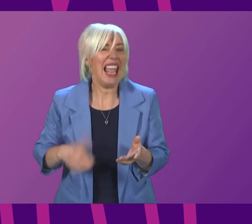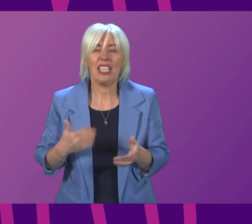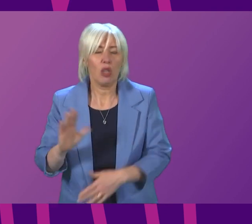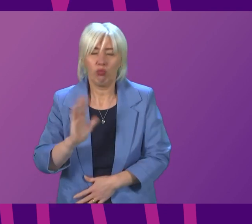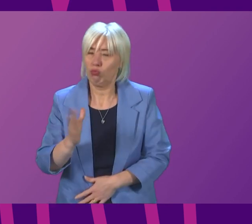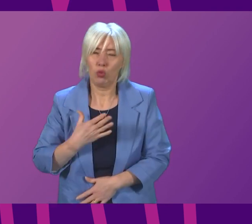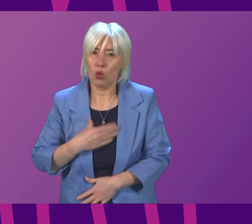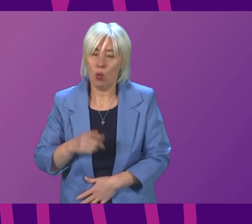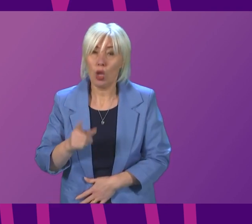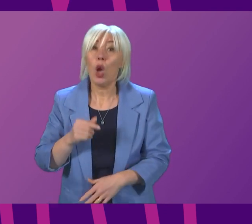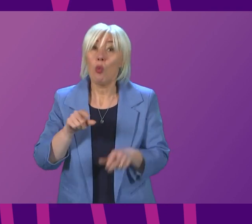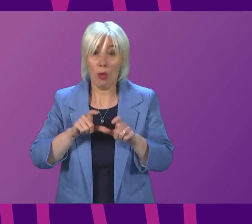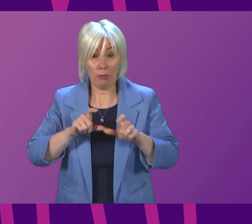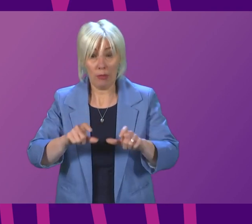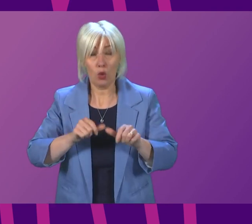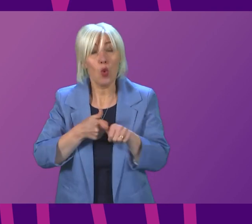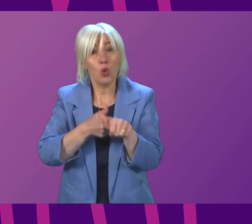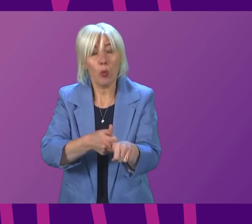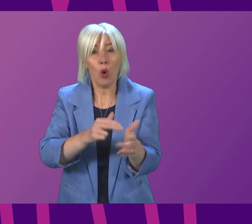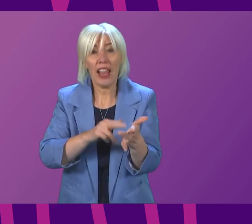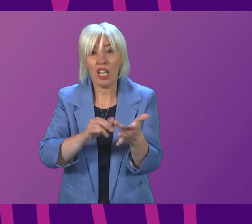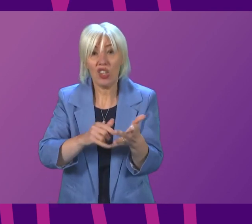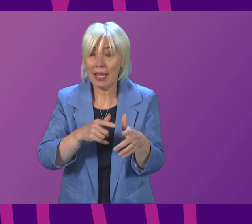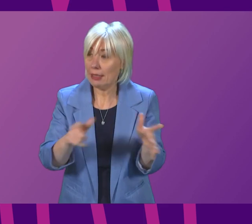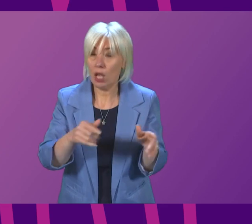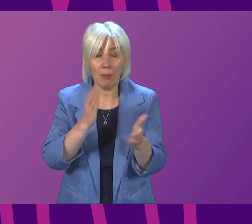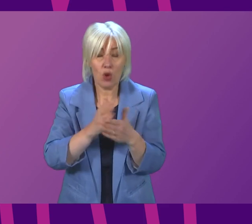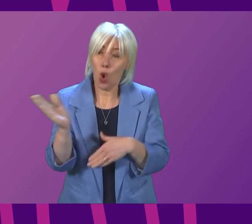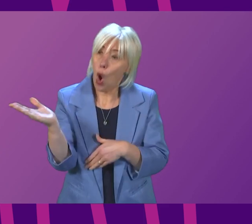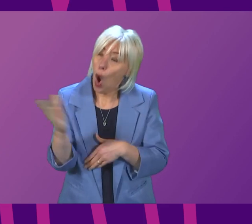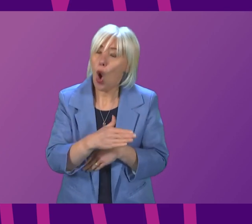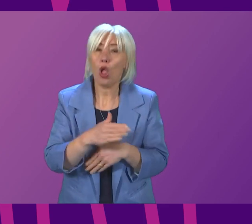continue to take steps to support the NHS to get all services back to normal as quickly